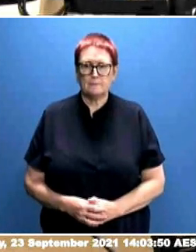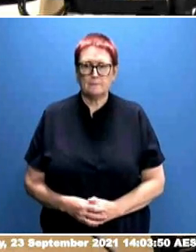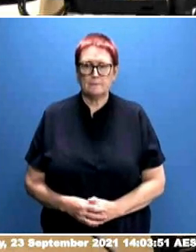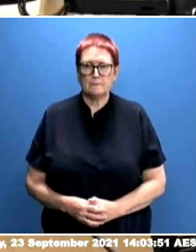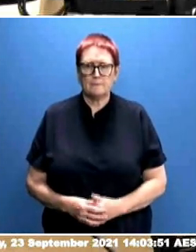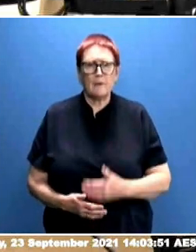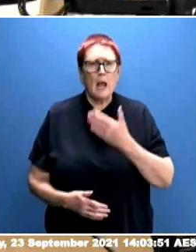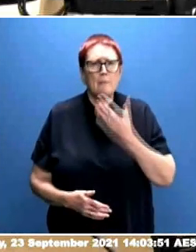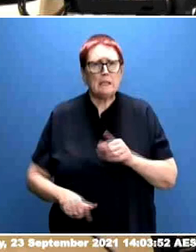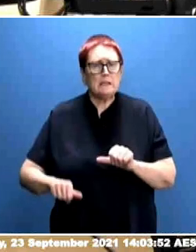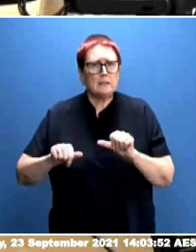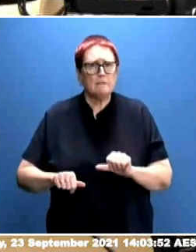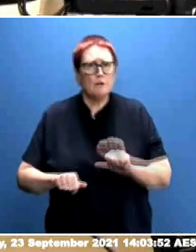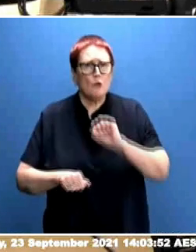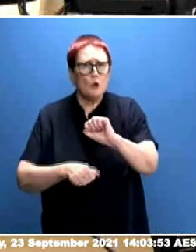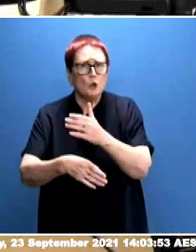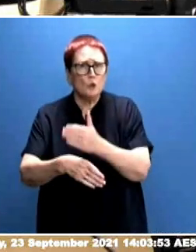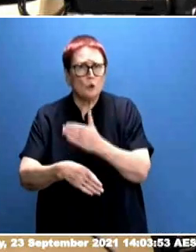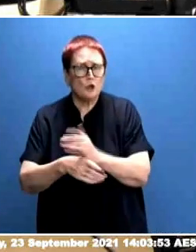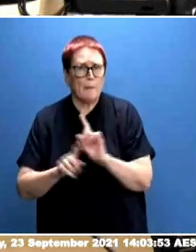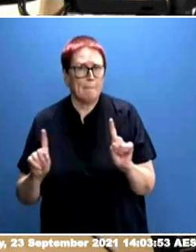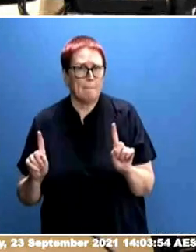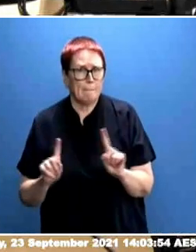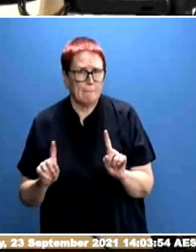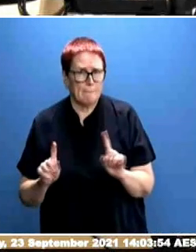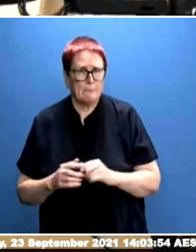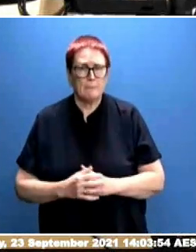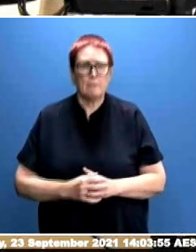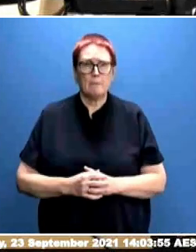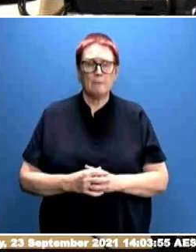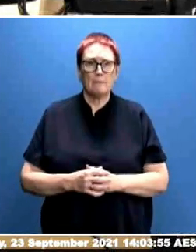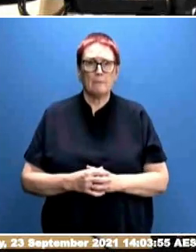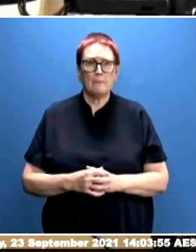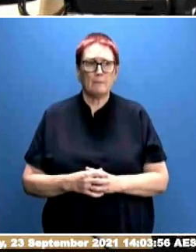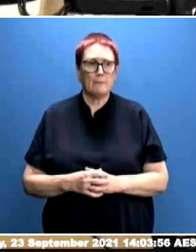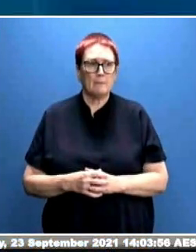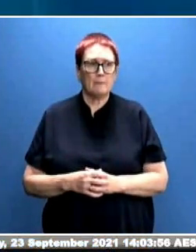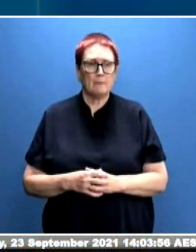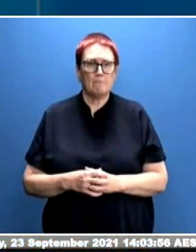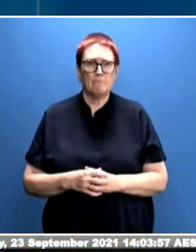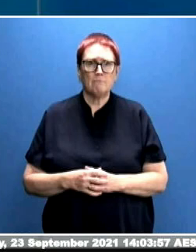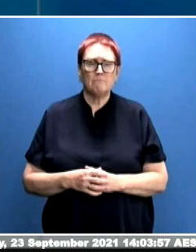what your position is, your role and what your responsibilities